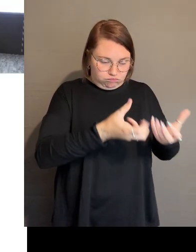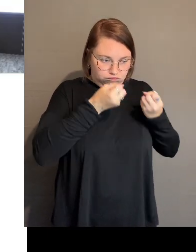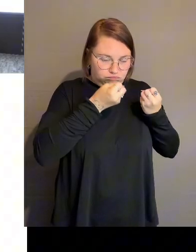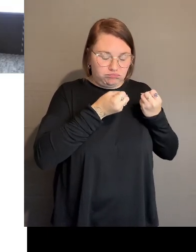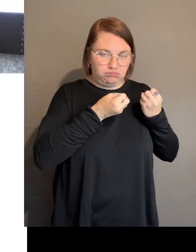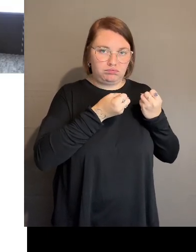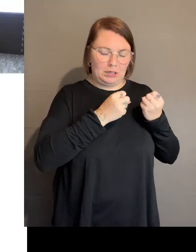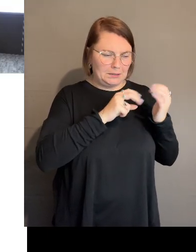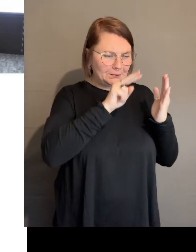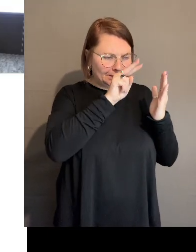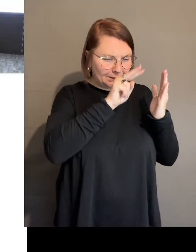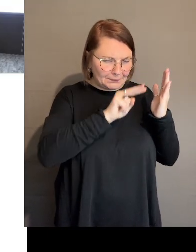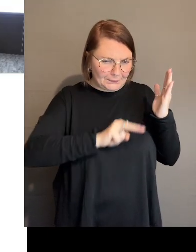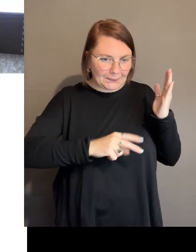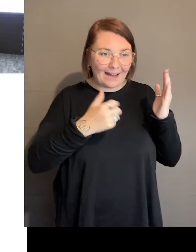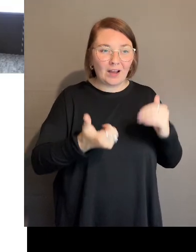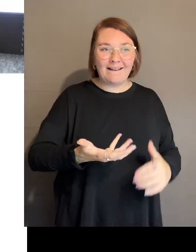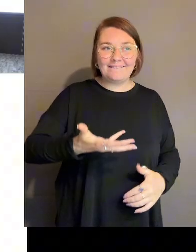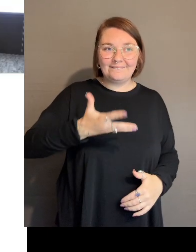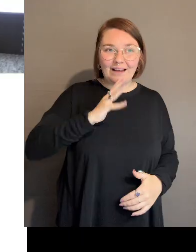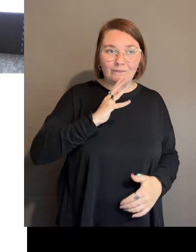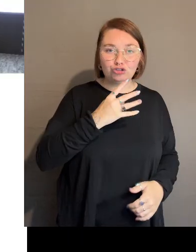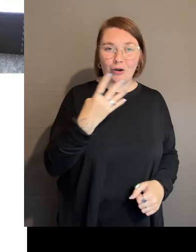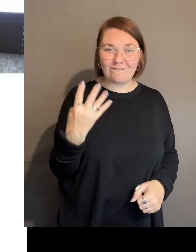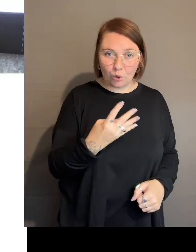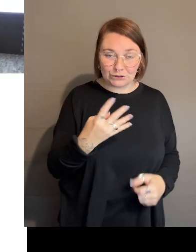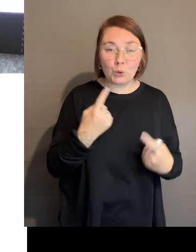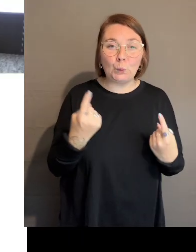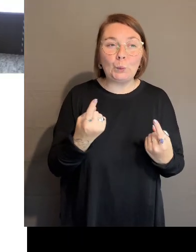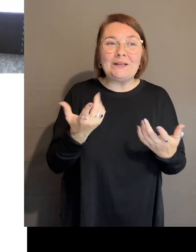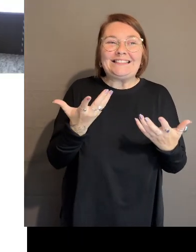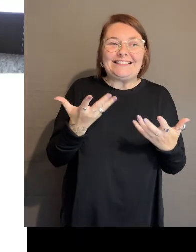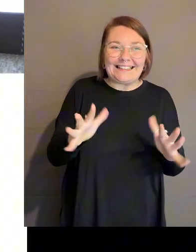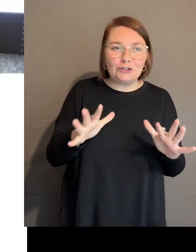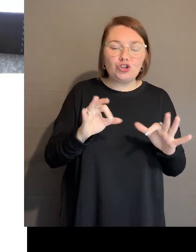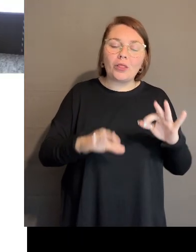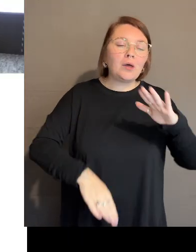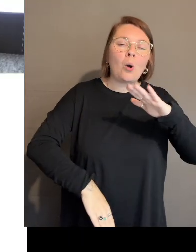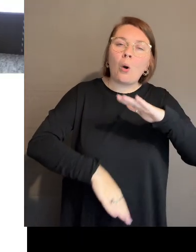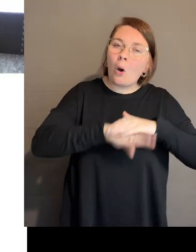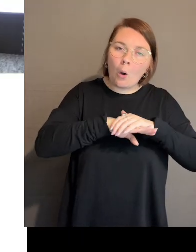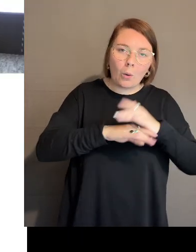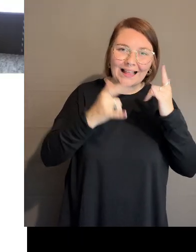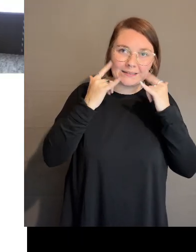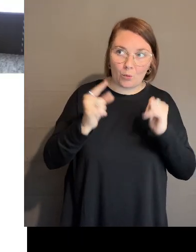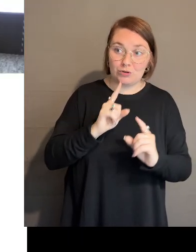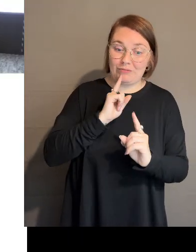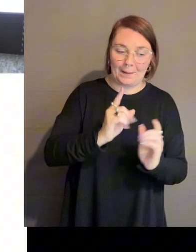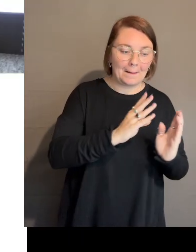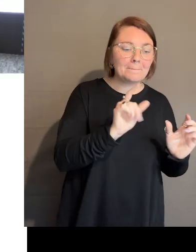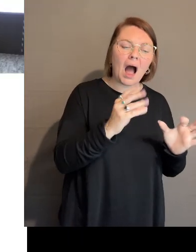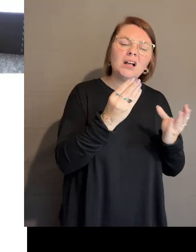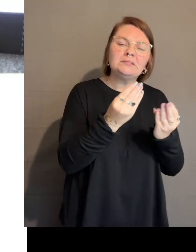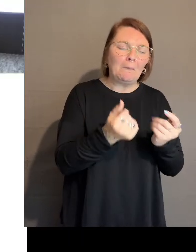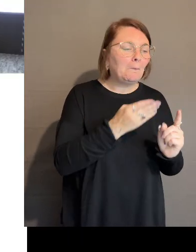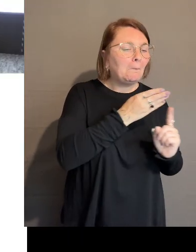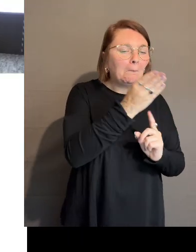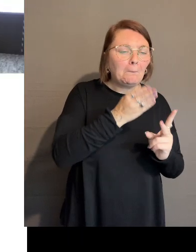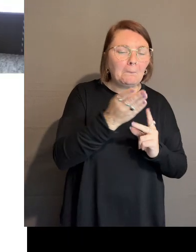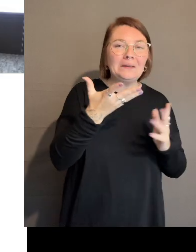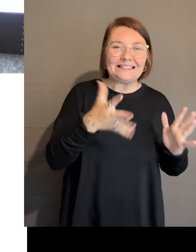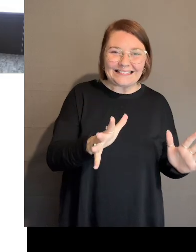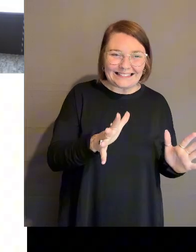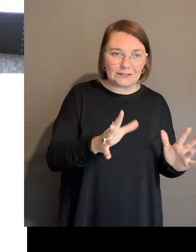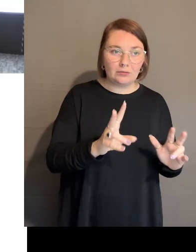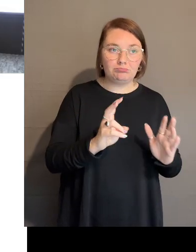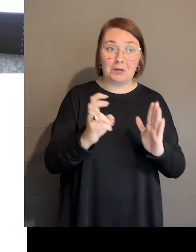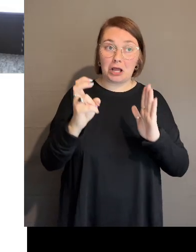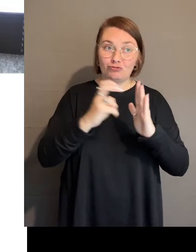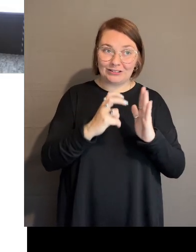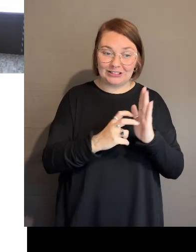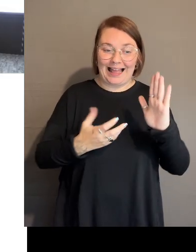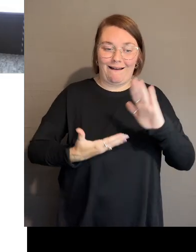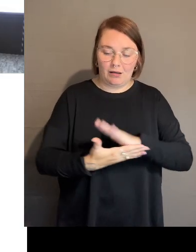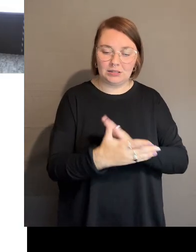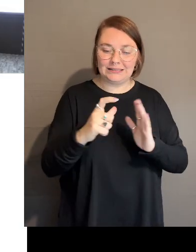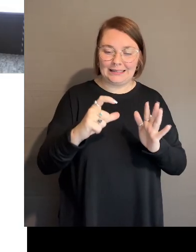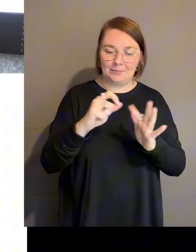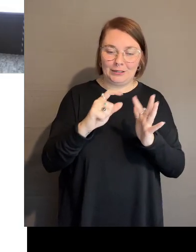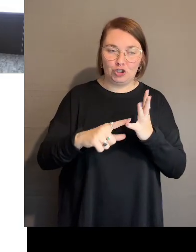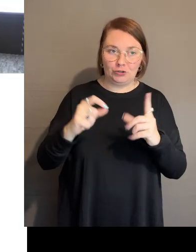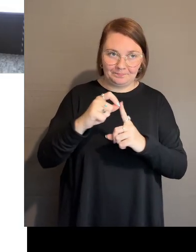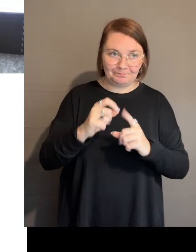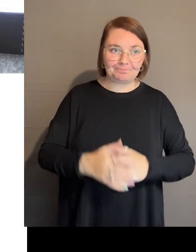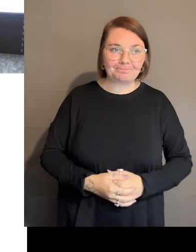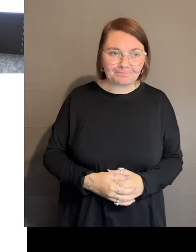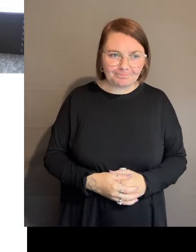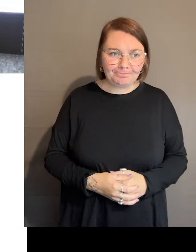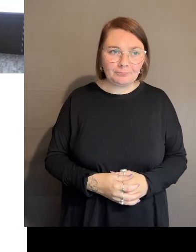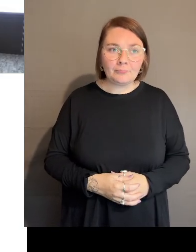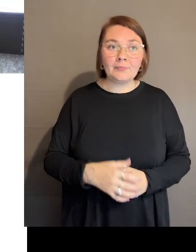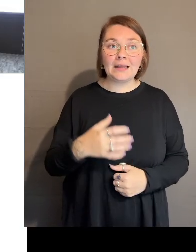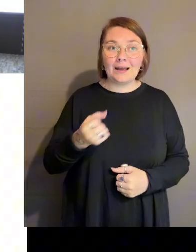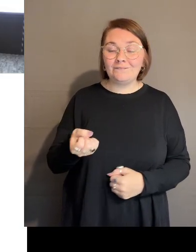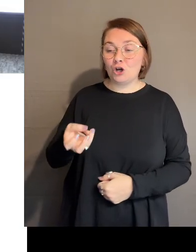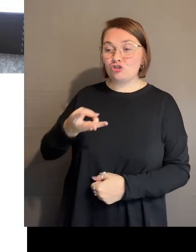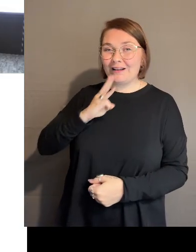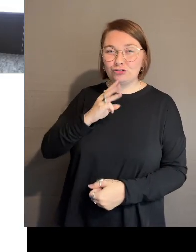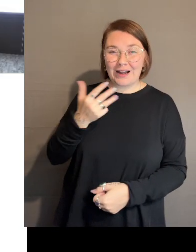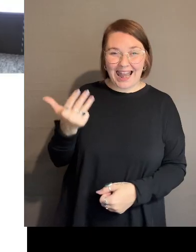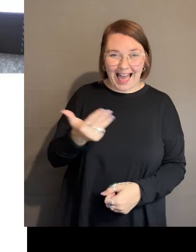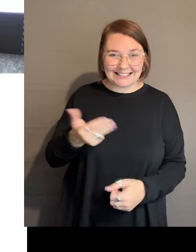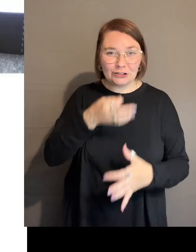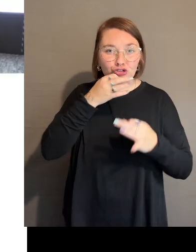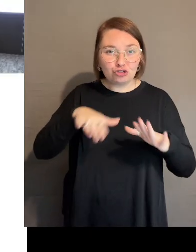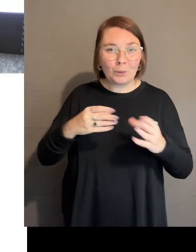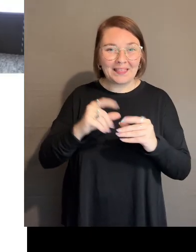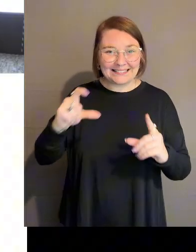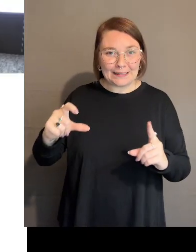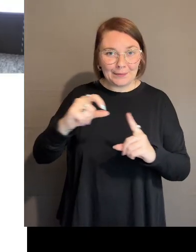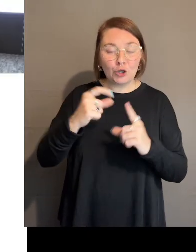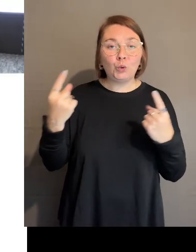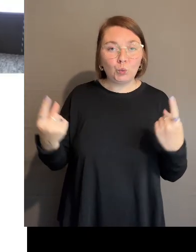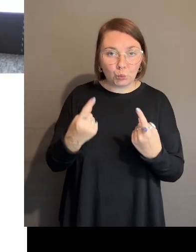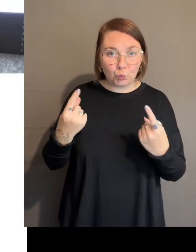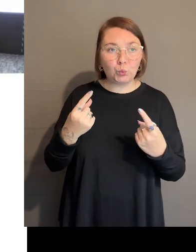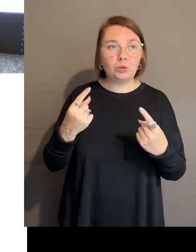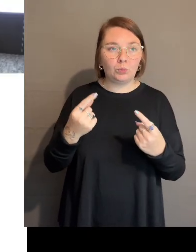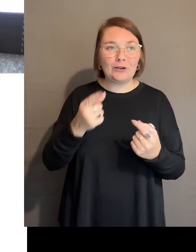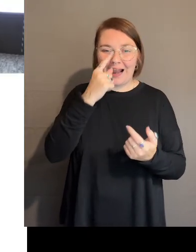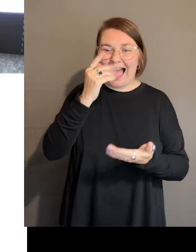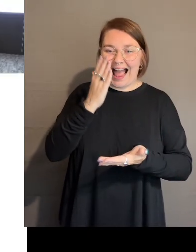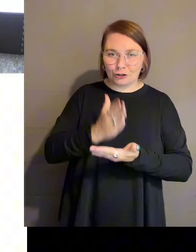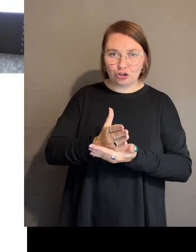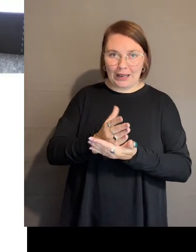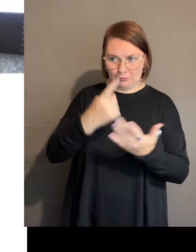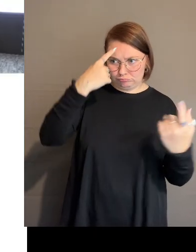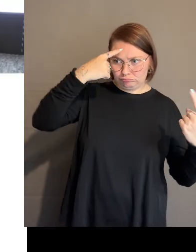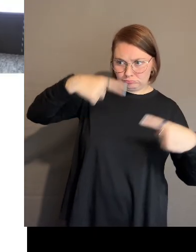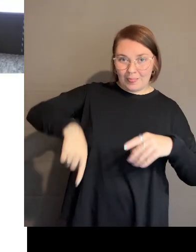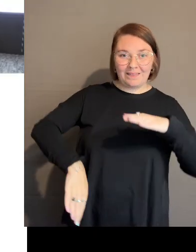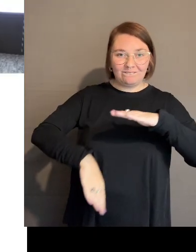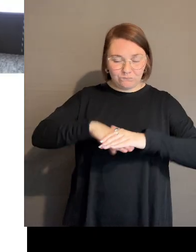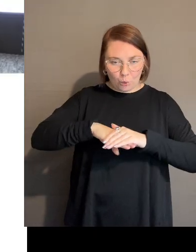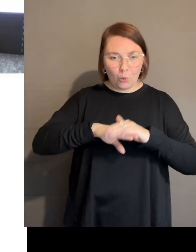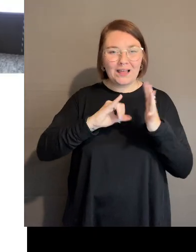we had 514 who did not necessarily the whole assessment that we recommend, but they did something, and registered it into CPU, into CPCOG. And we had 319 kids with cerebral palsy who had, where we could actually calculate the full-scale IQ.